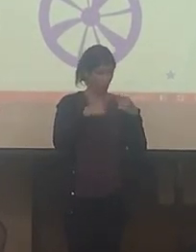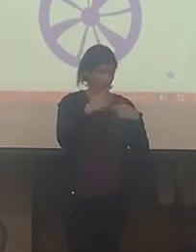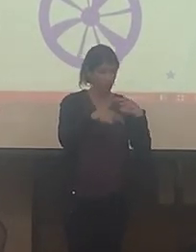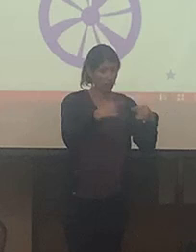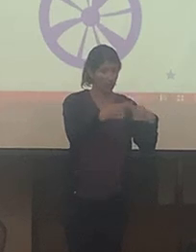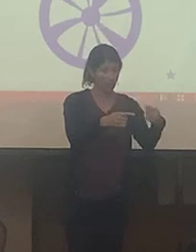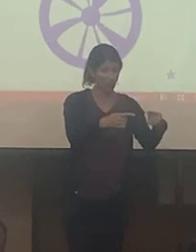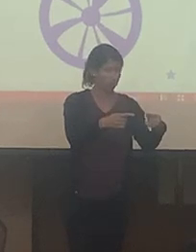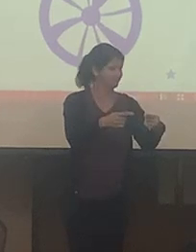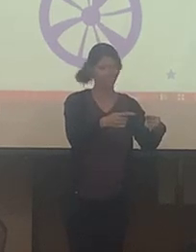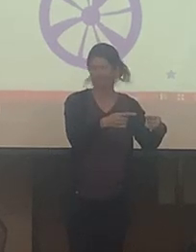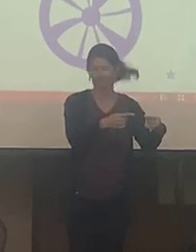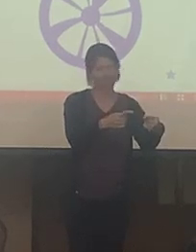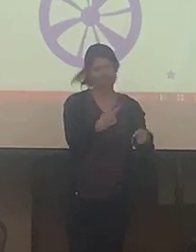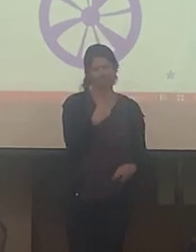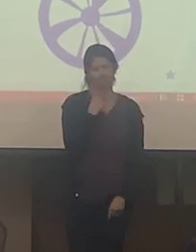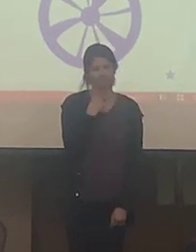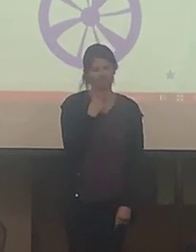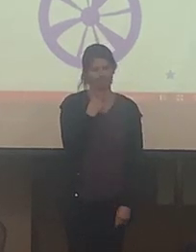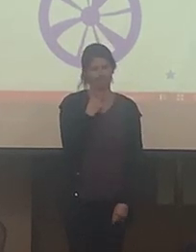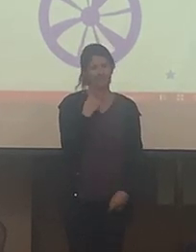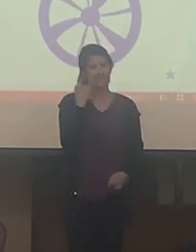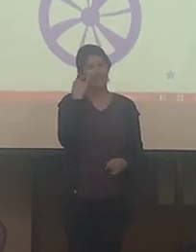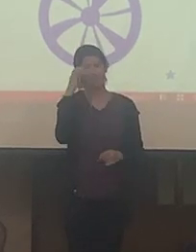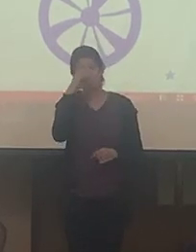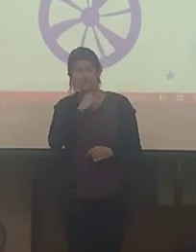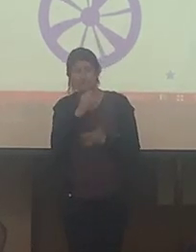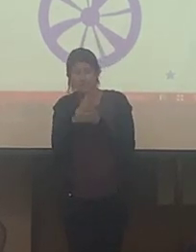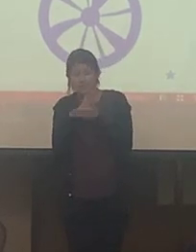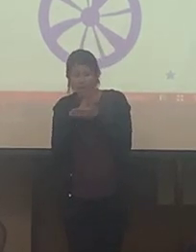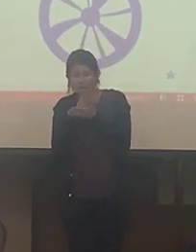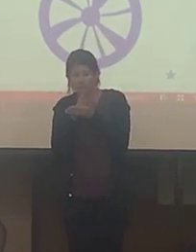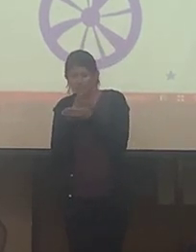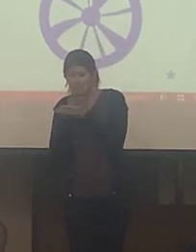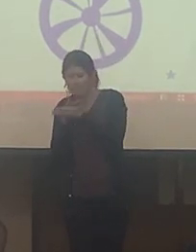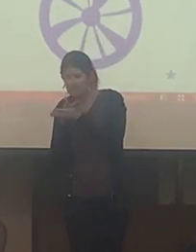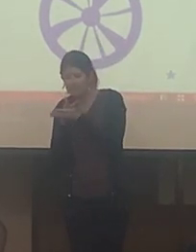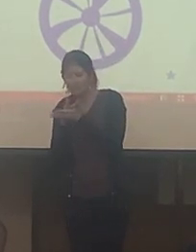it's not going to roll next if it's missing little components it's not complete just